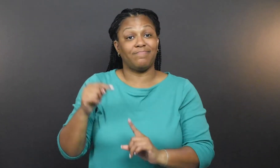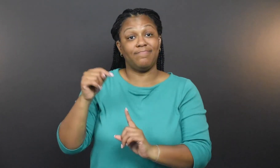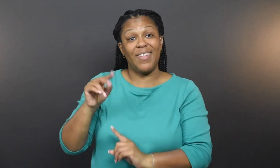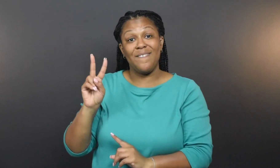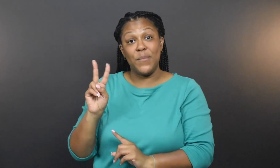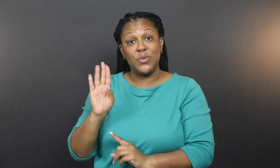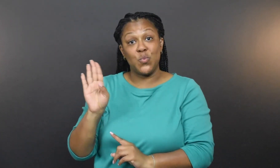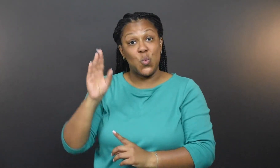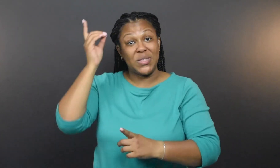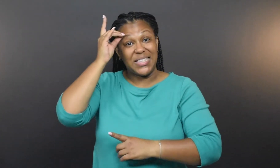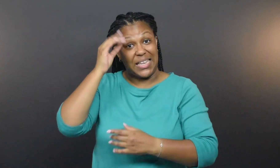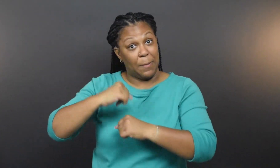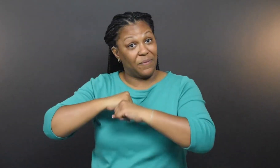Vectorborne disease prevention: